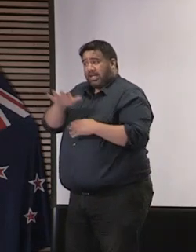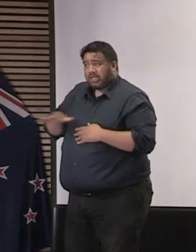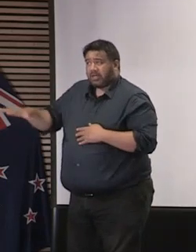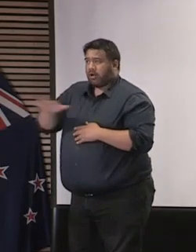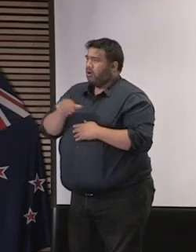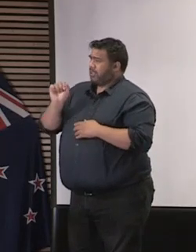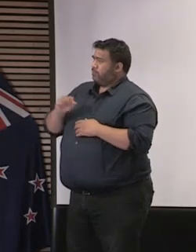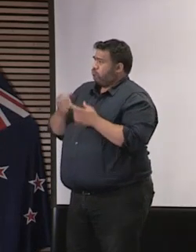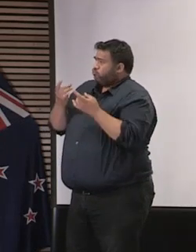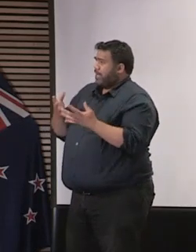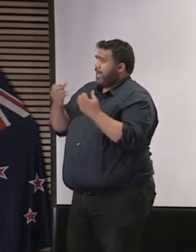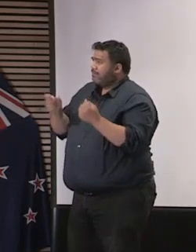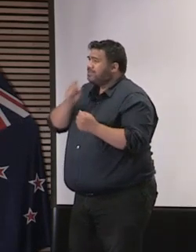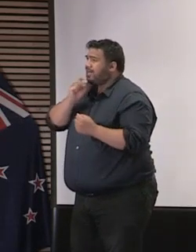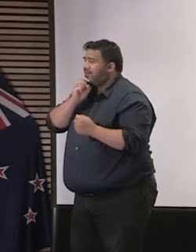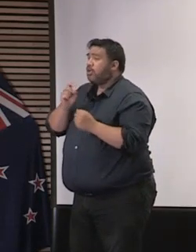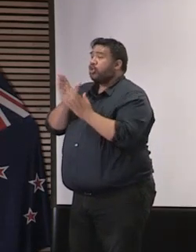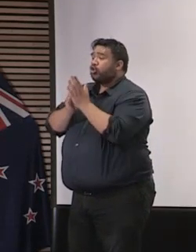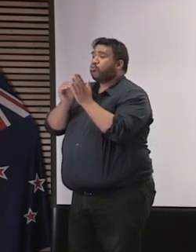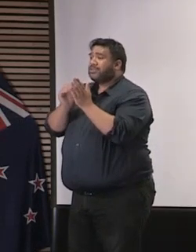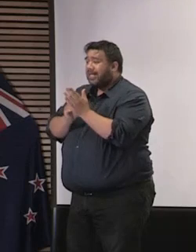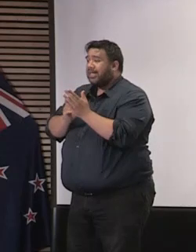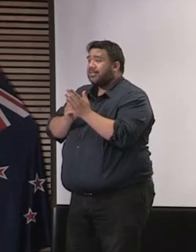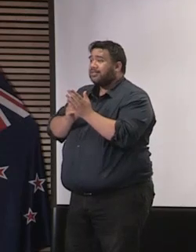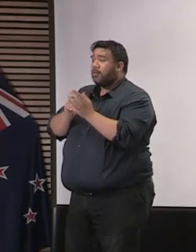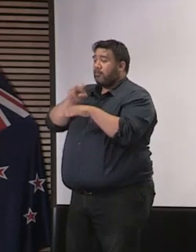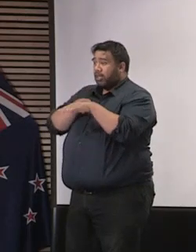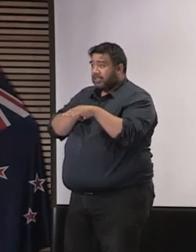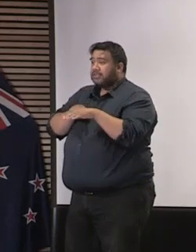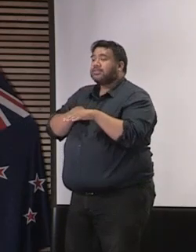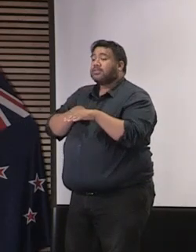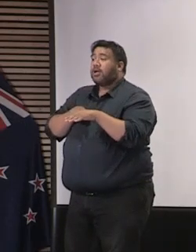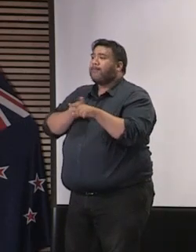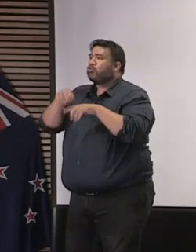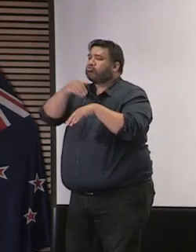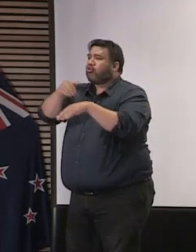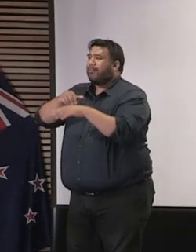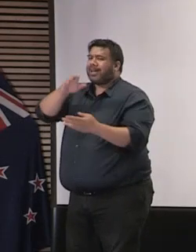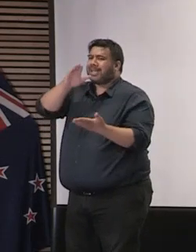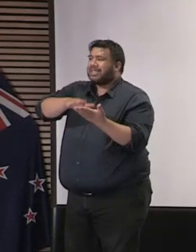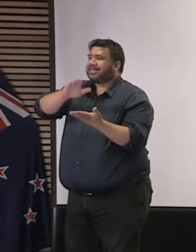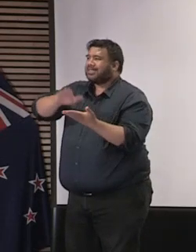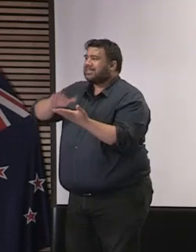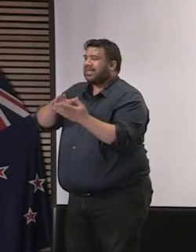weekend? We are well placed. So that the demand on police at the moment across most